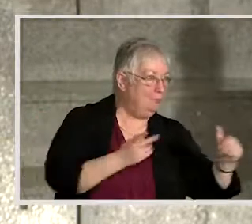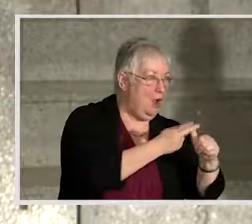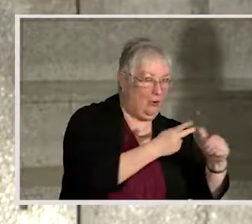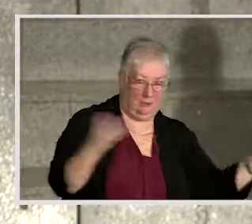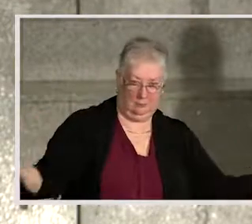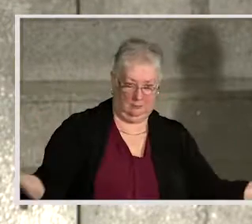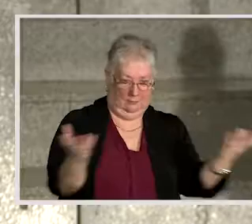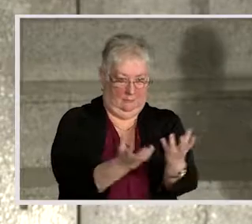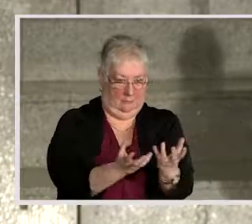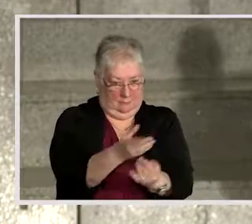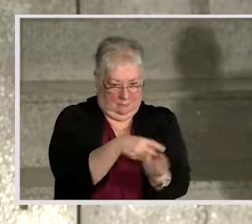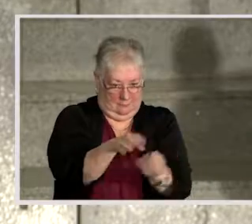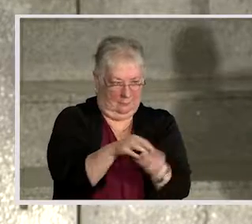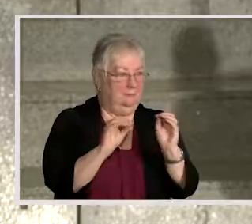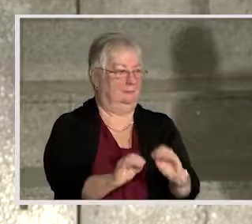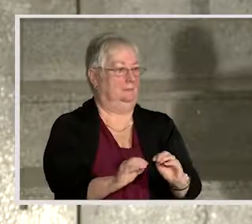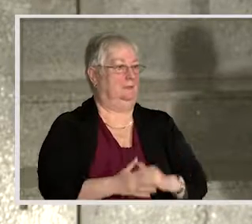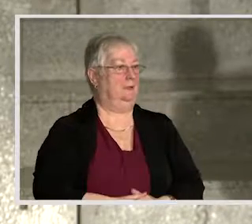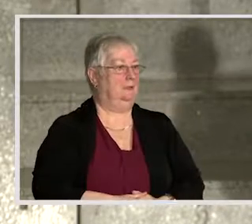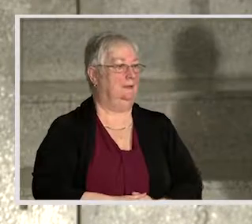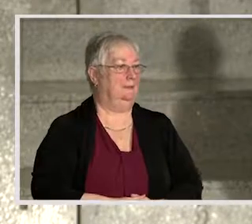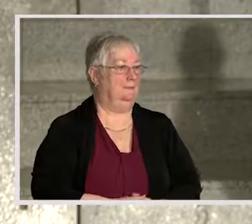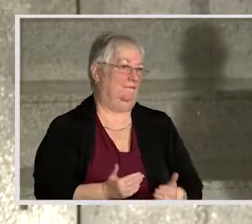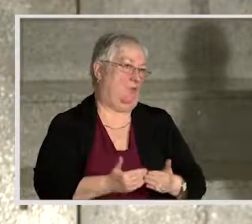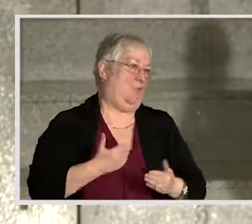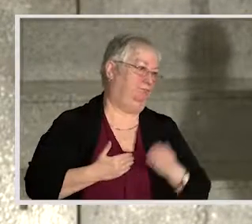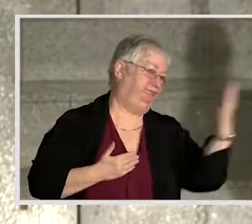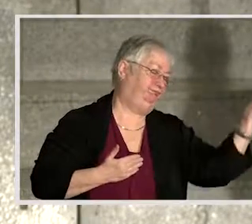LAST YEAR, THE COUNTRY SELECTED ITS 45TH PRESIDENT AND FOR THE